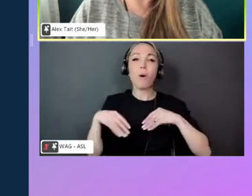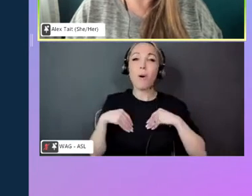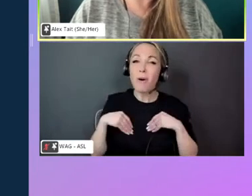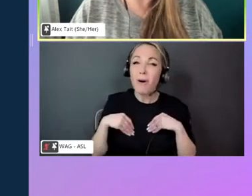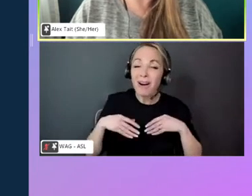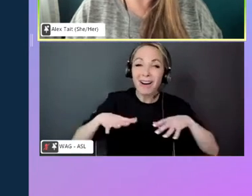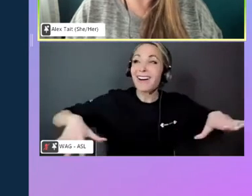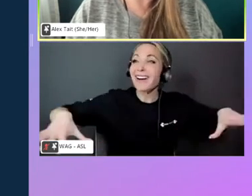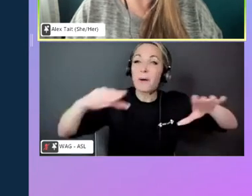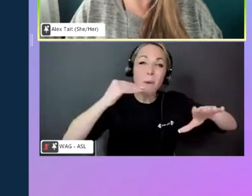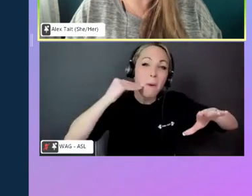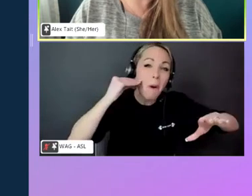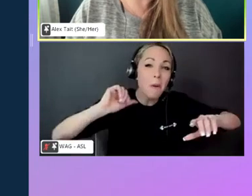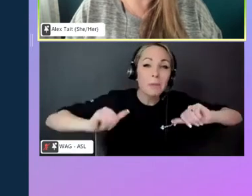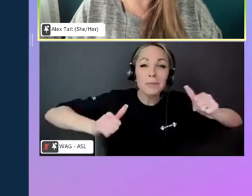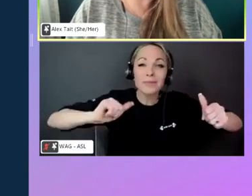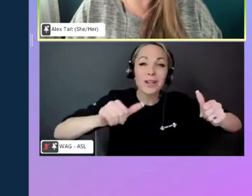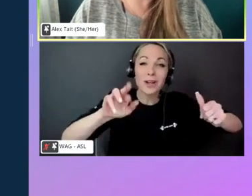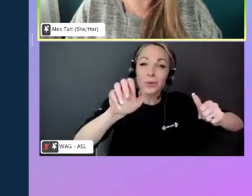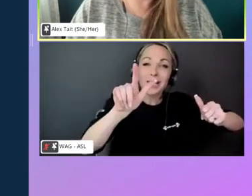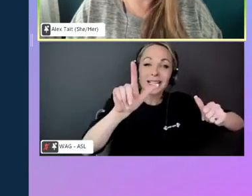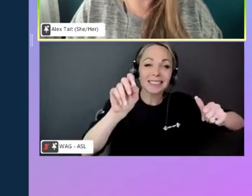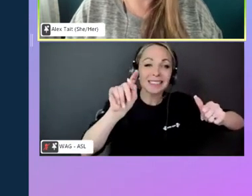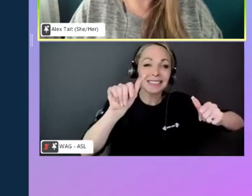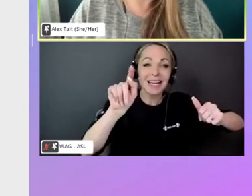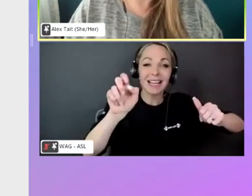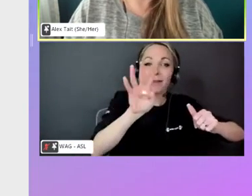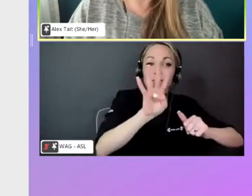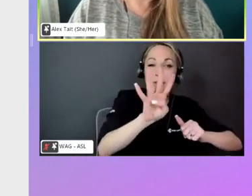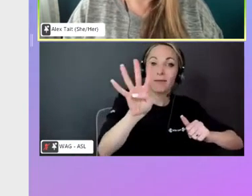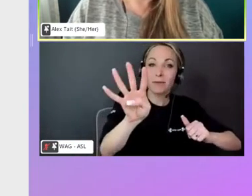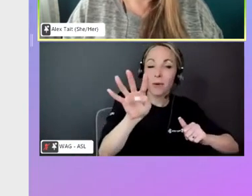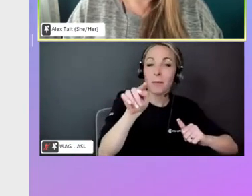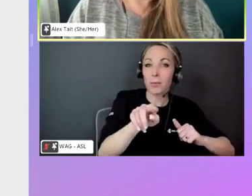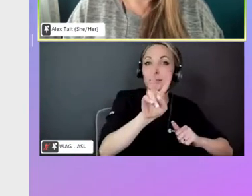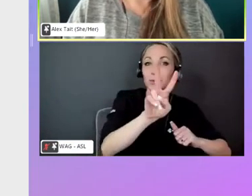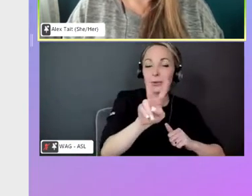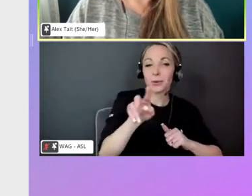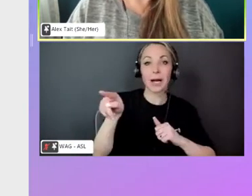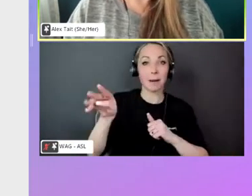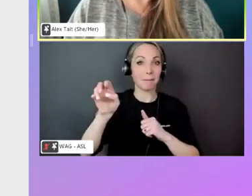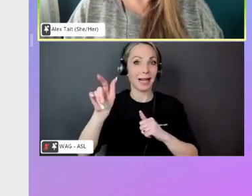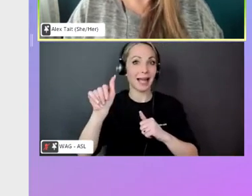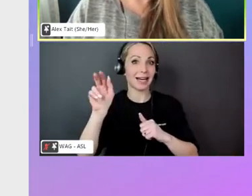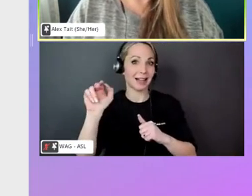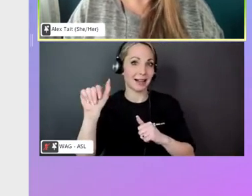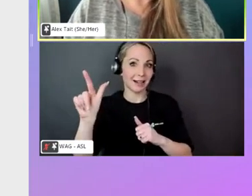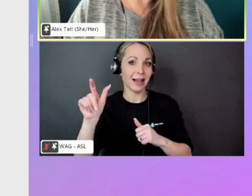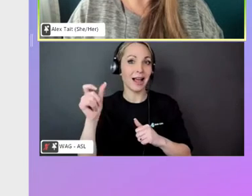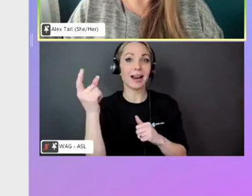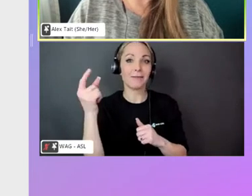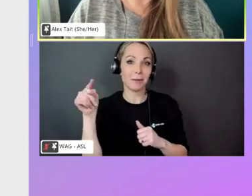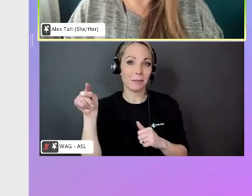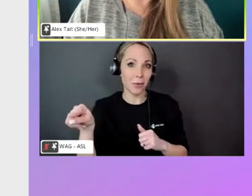It goes on to say baby in 2021, the boomer generation owned 44 one percent of all real estate in the US, millennials